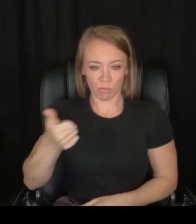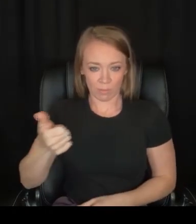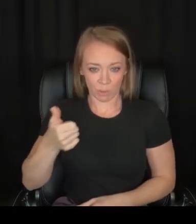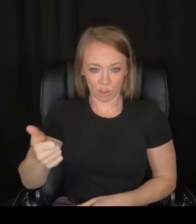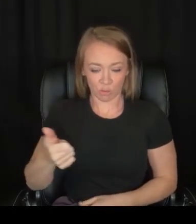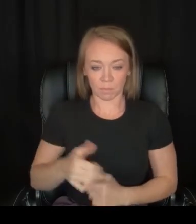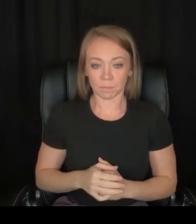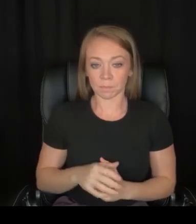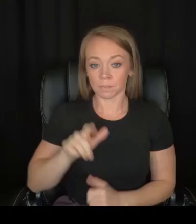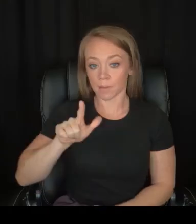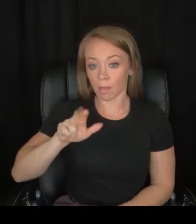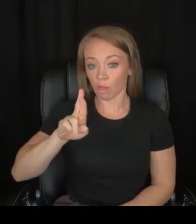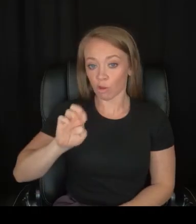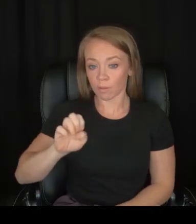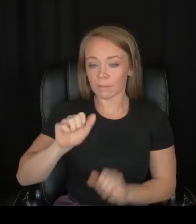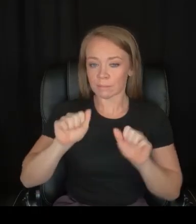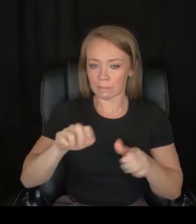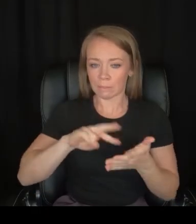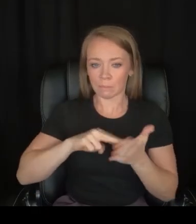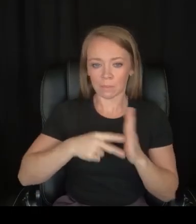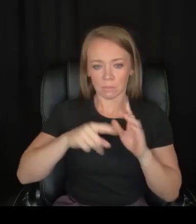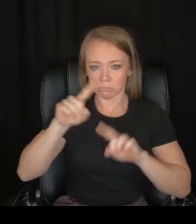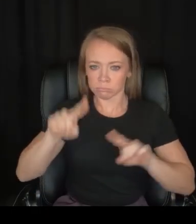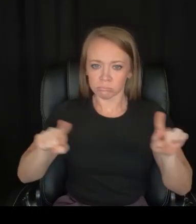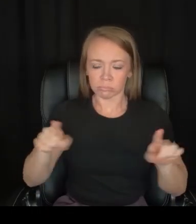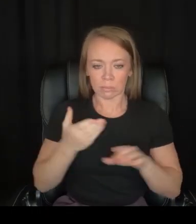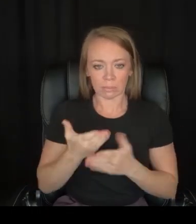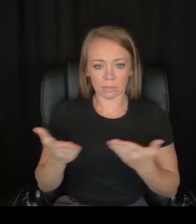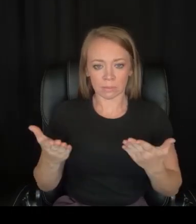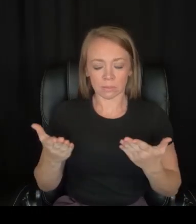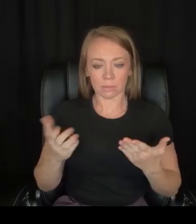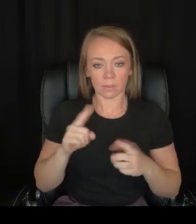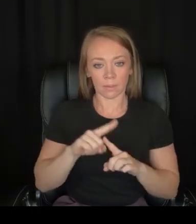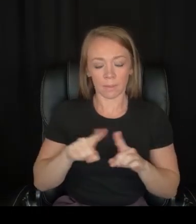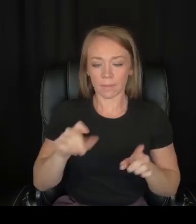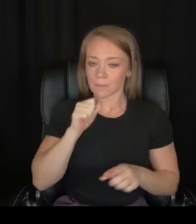LRE may be a lot of things, but it's not placing each and every